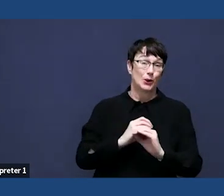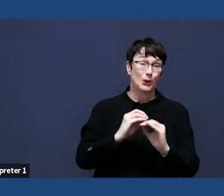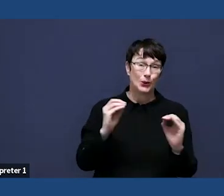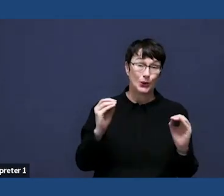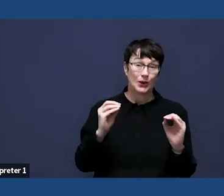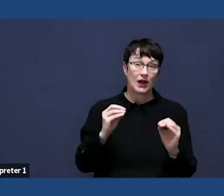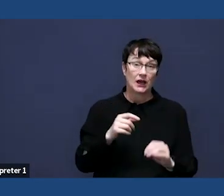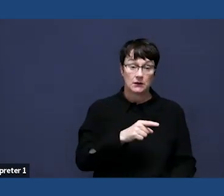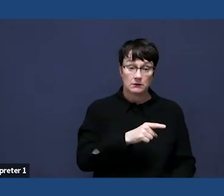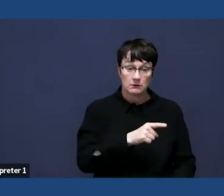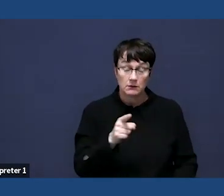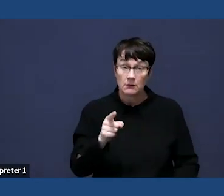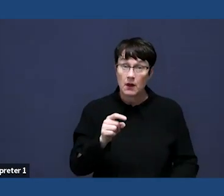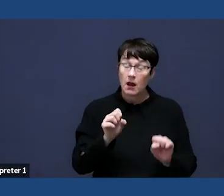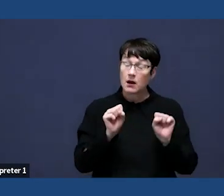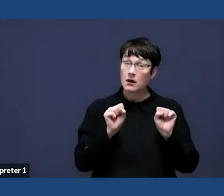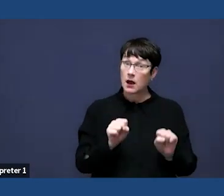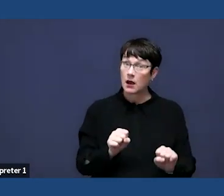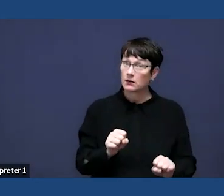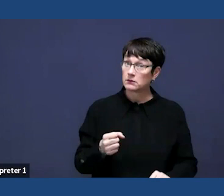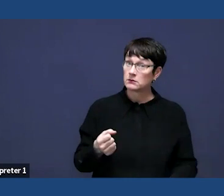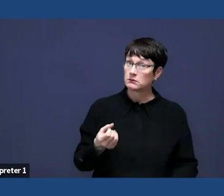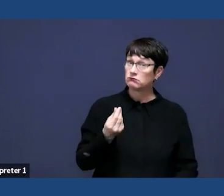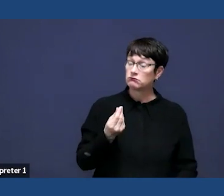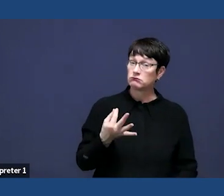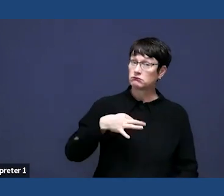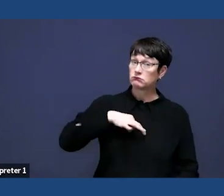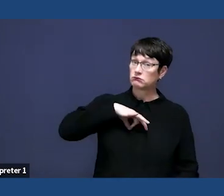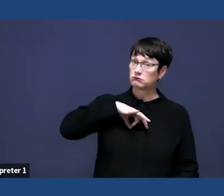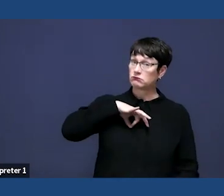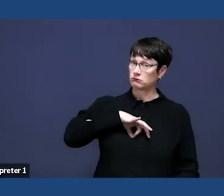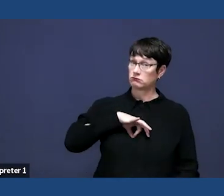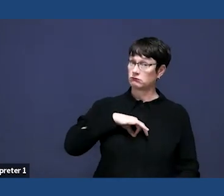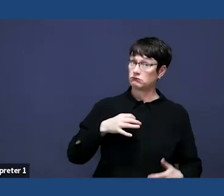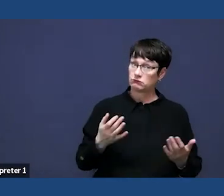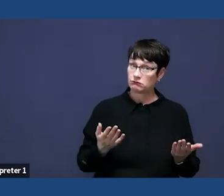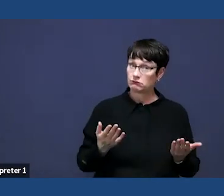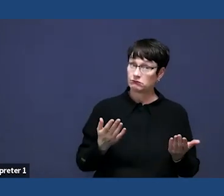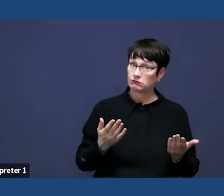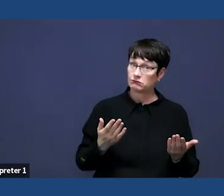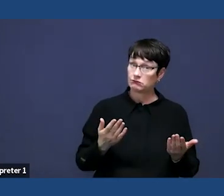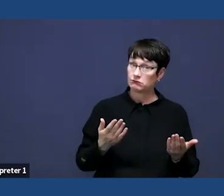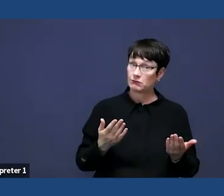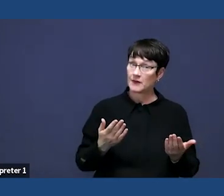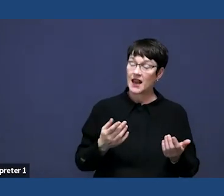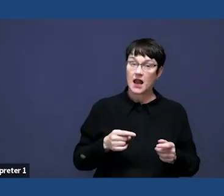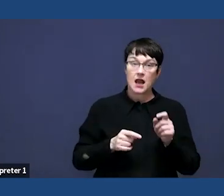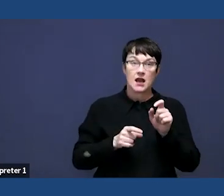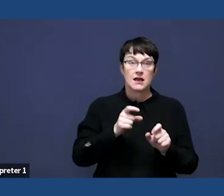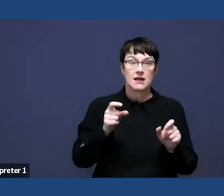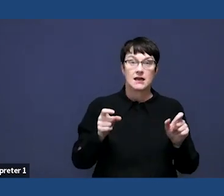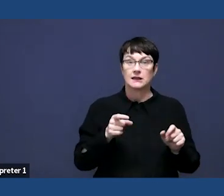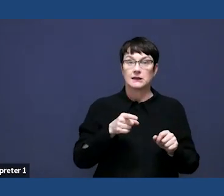come from not -- from people leaving the workforce because they're unable to do their care giving duties.